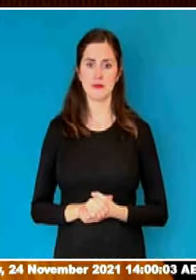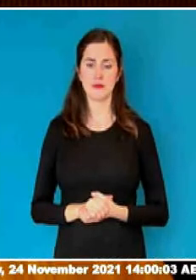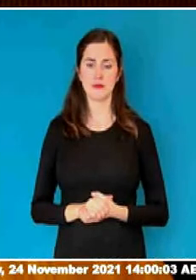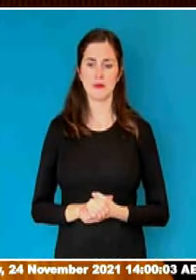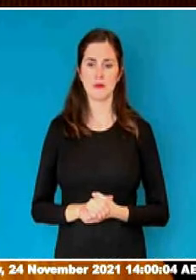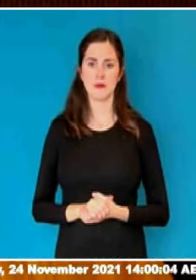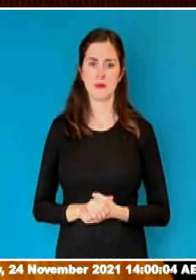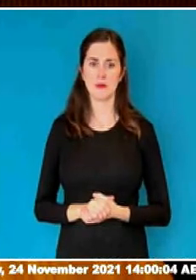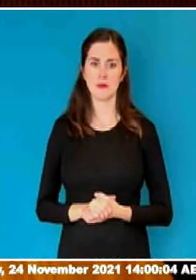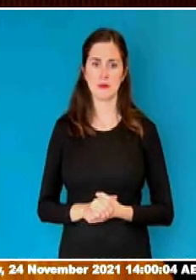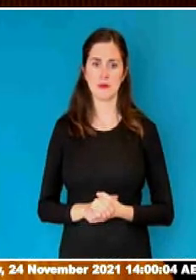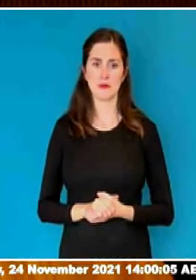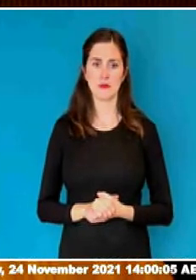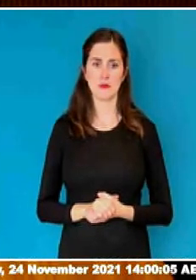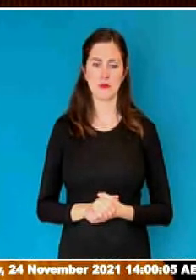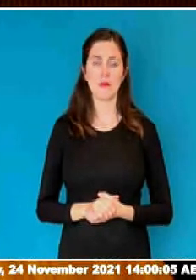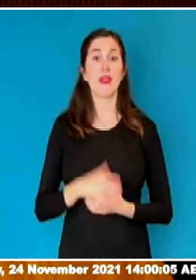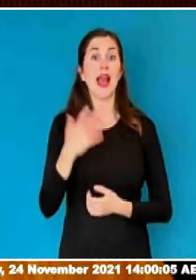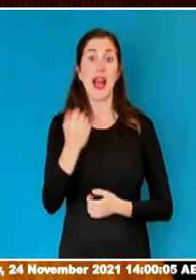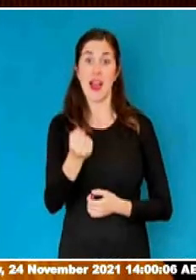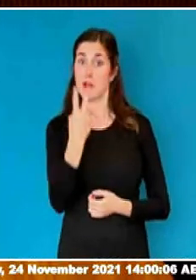Then we have two representatives from Comcare.